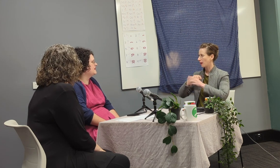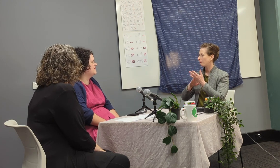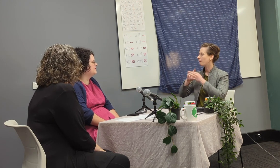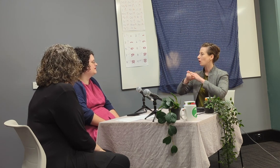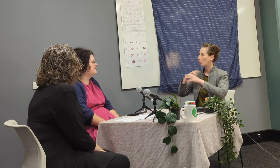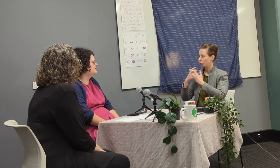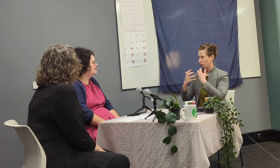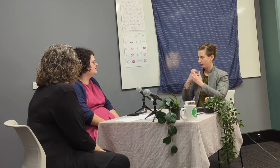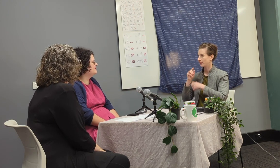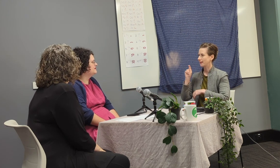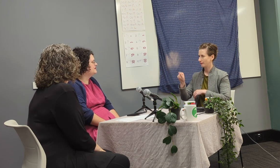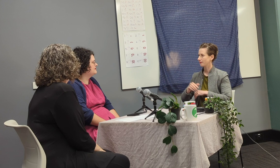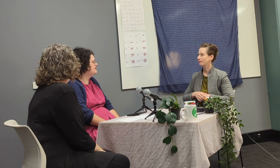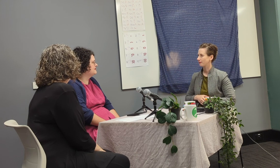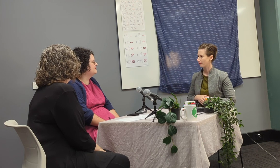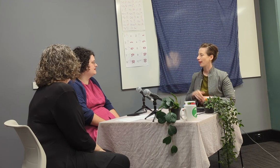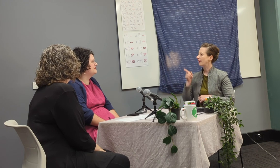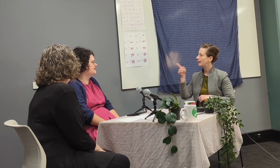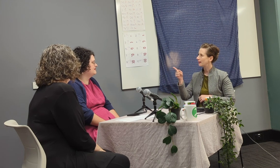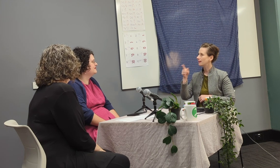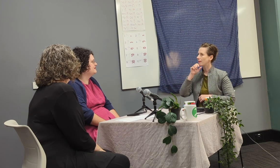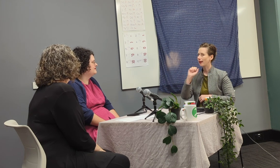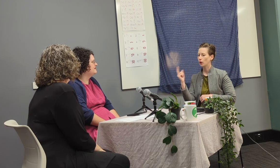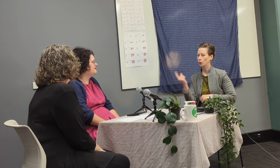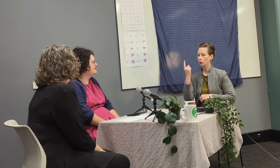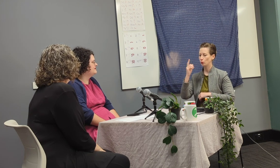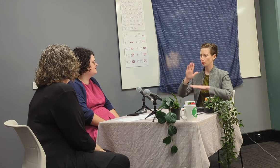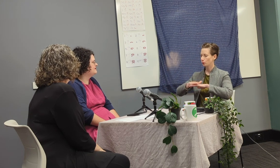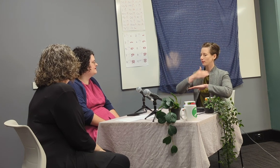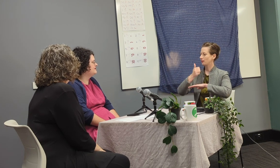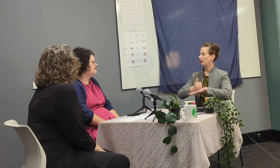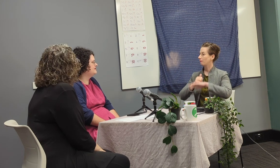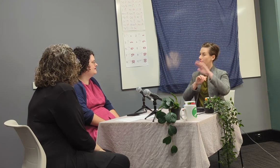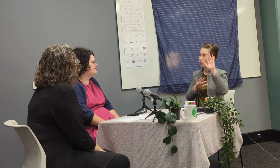At that time, he was at Macquarie University.